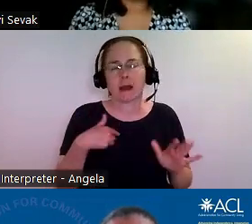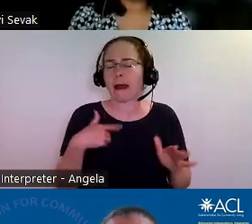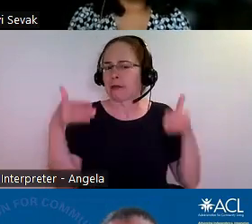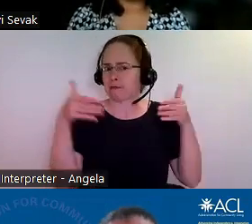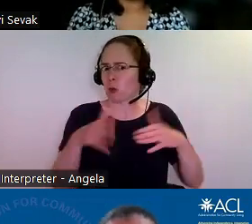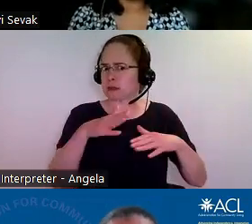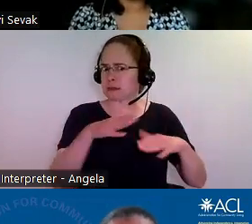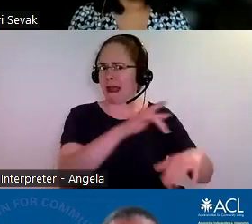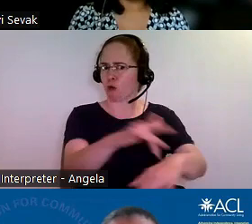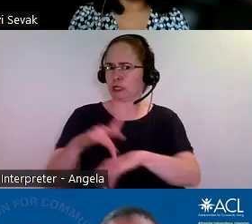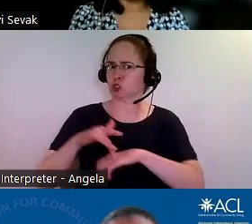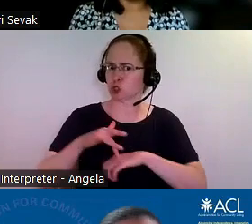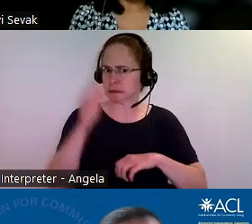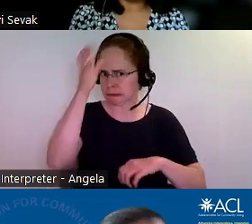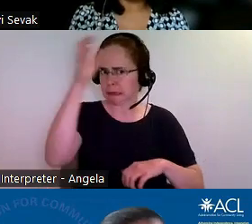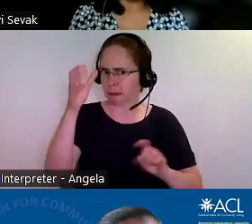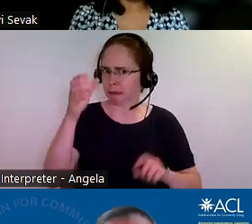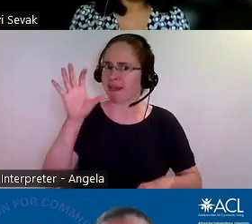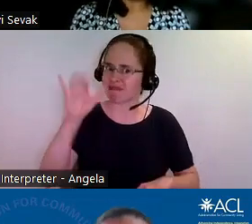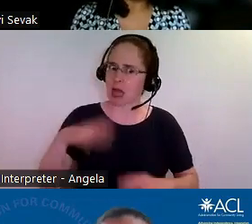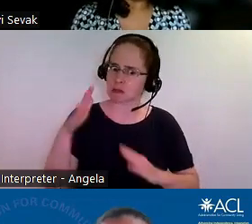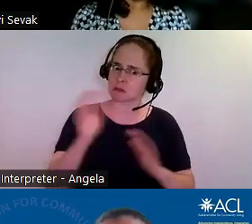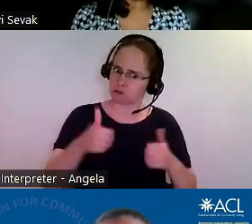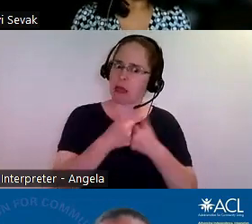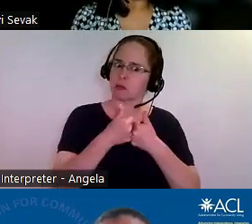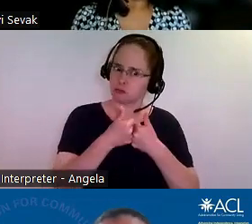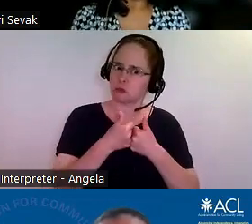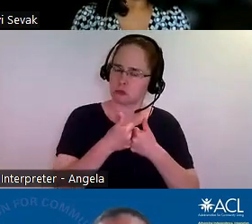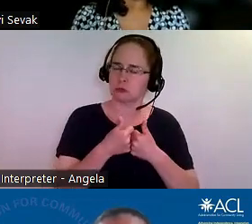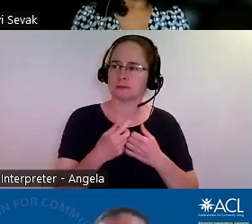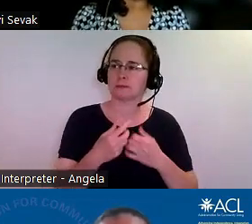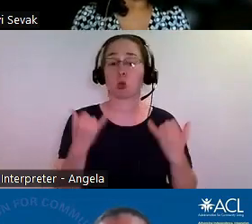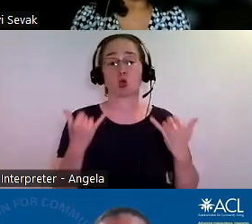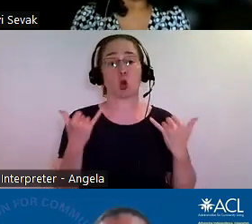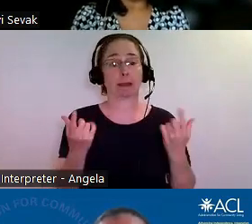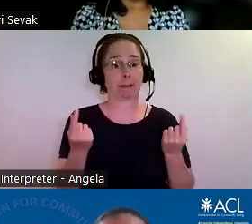is that outreach is the biggest challenge. We're currently recruiting youth,